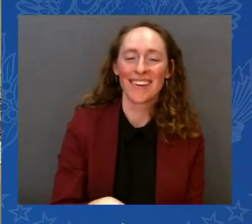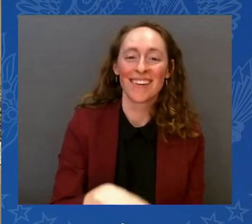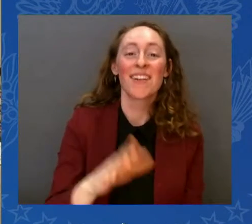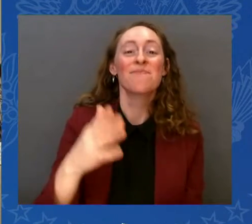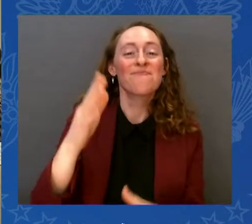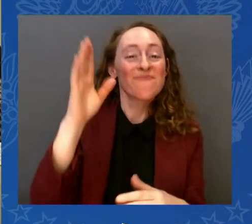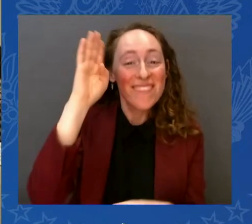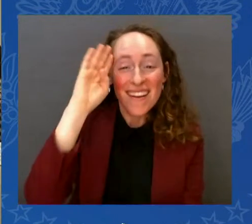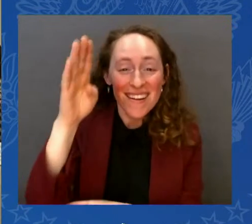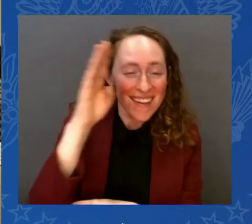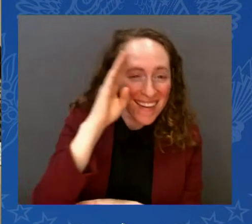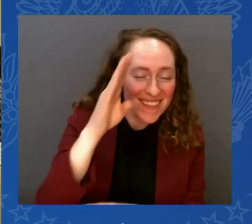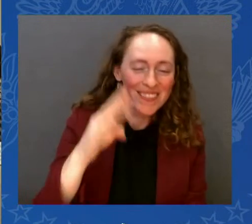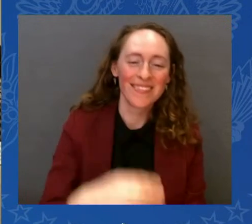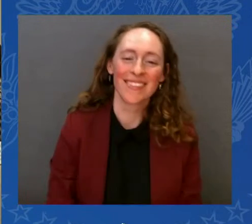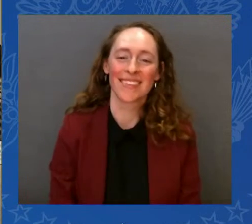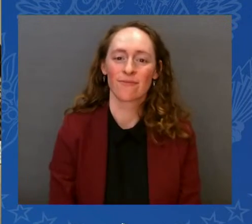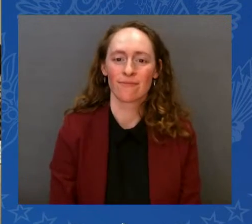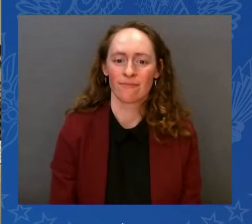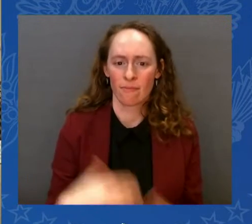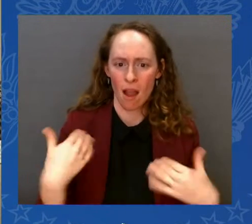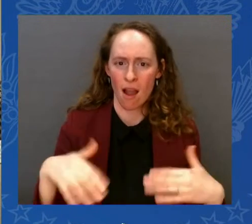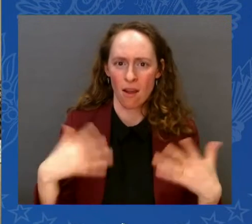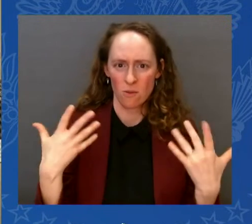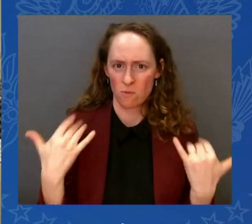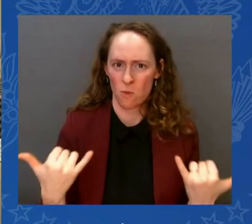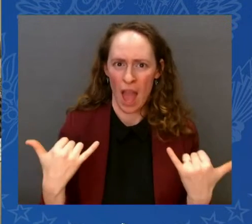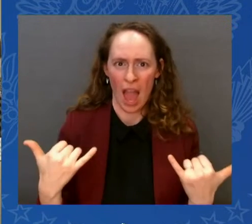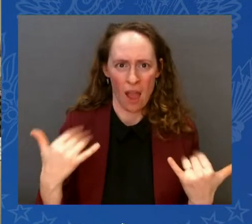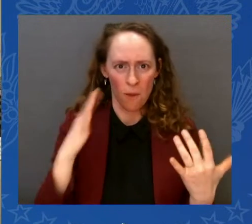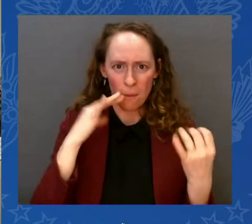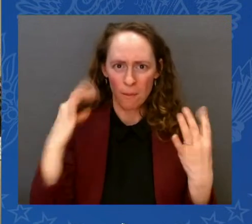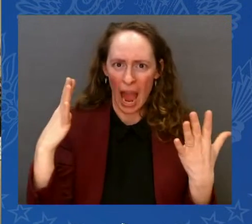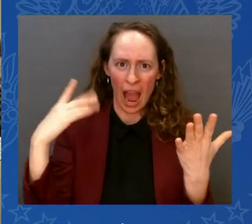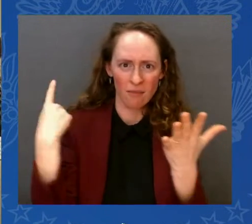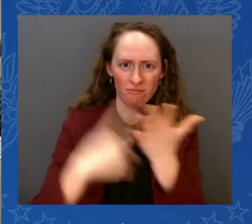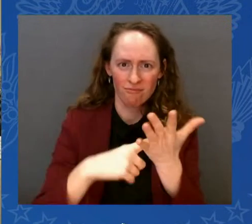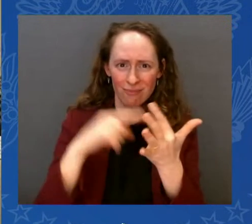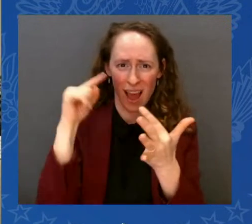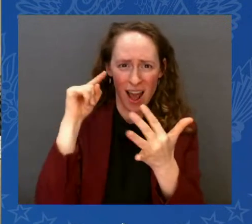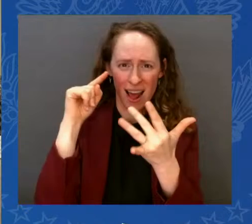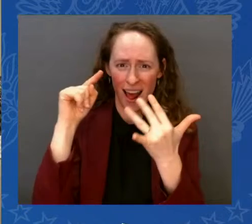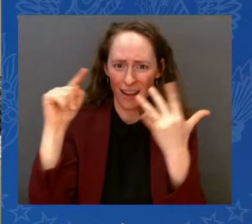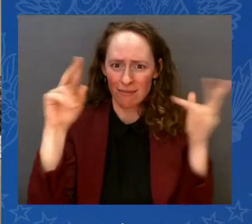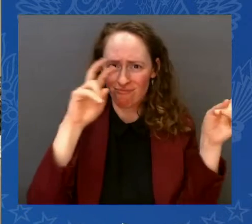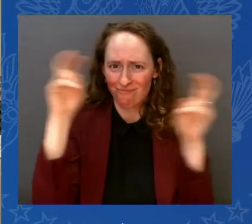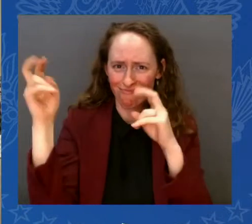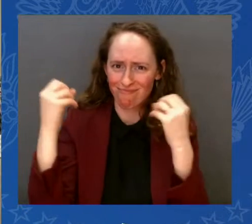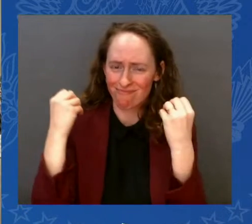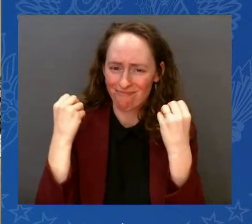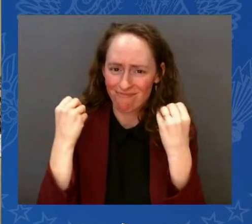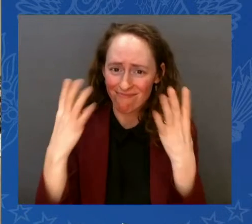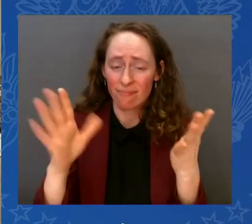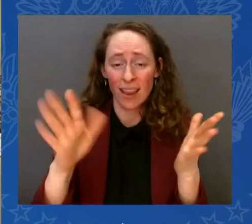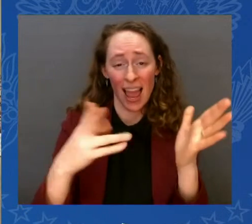And quite frankly, you know, I think the success for all of us --